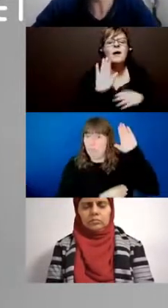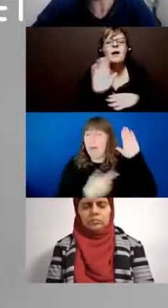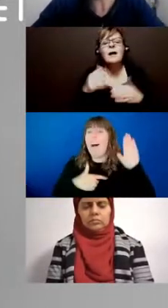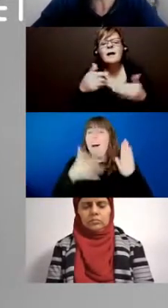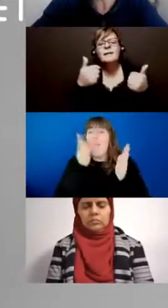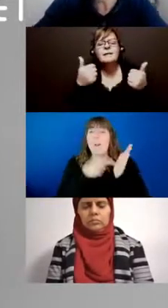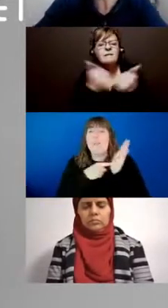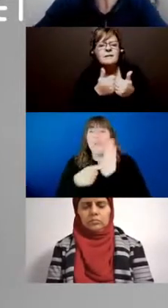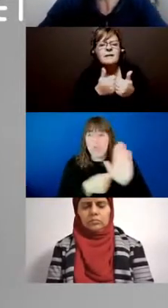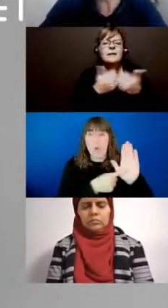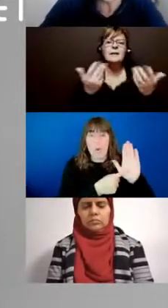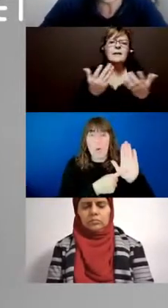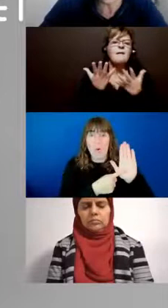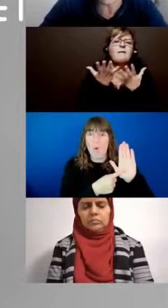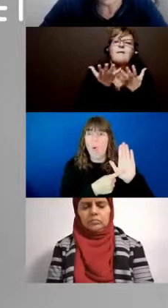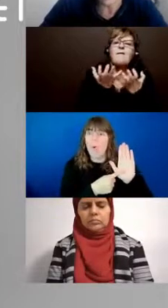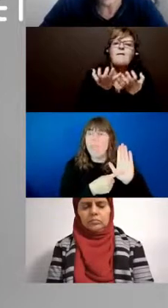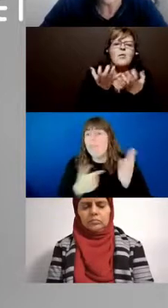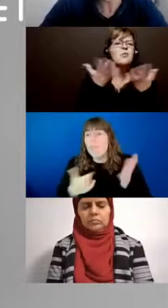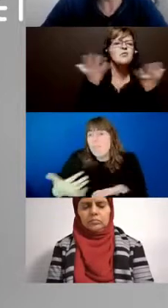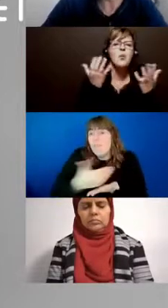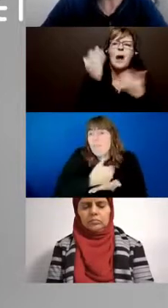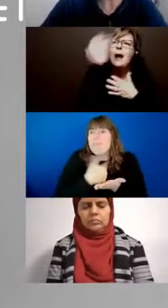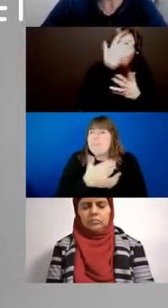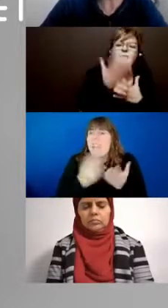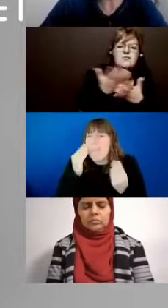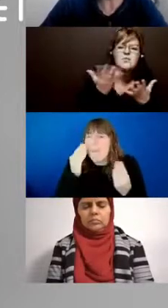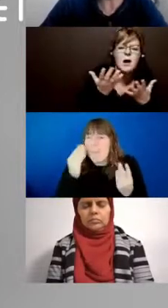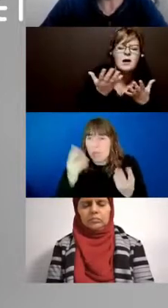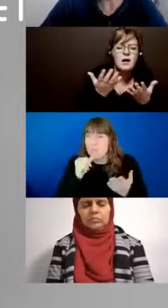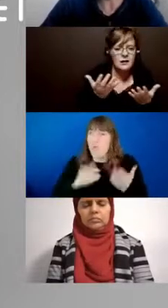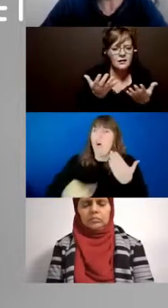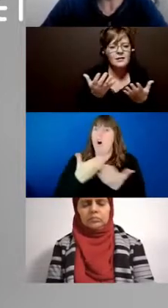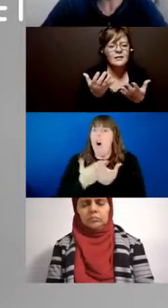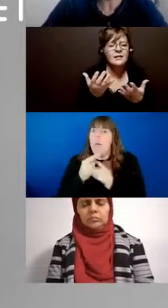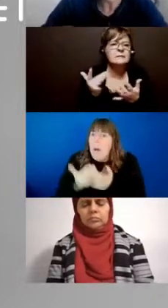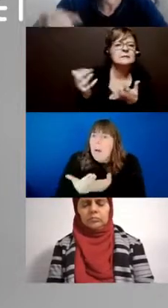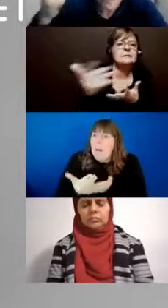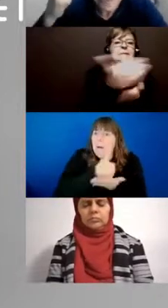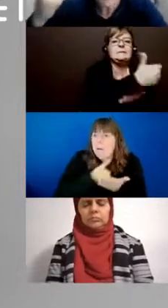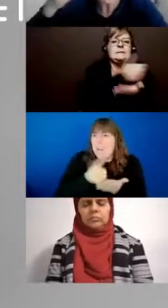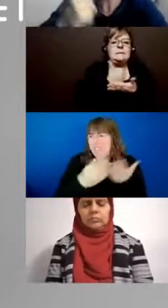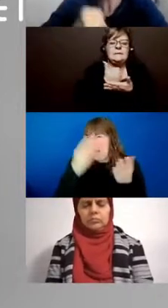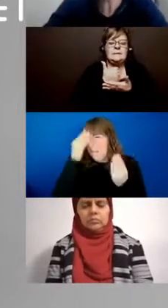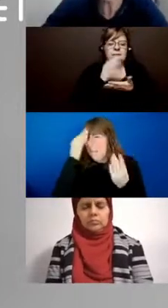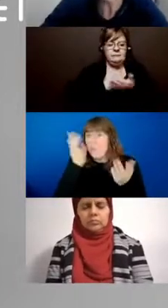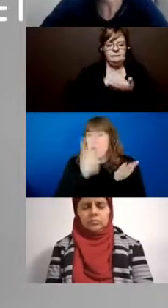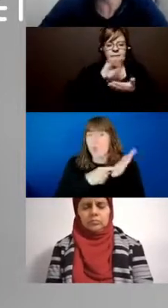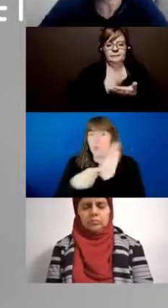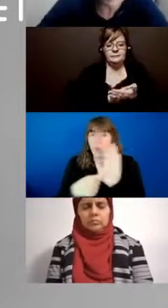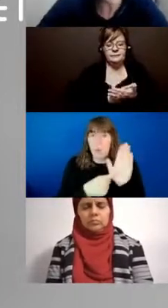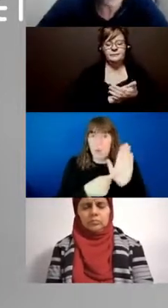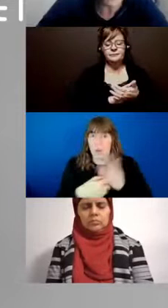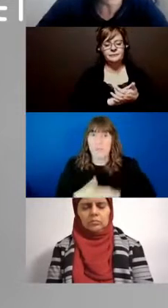some of the early results from that consultation process this is going to be one of the tools